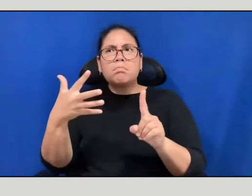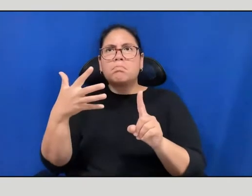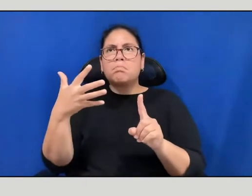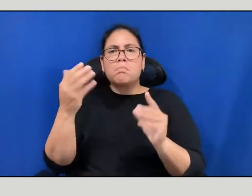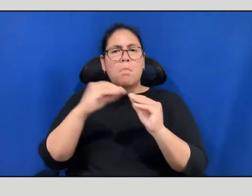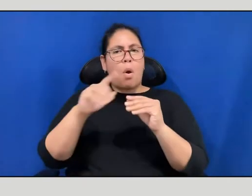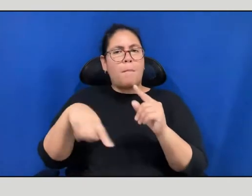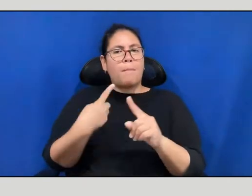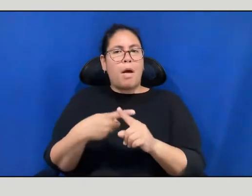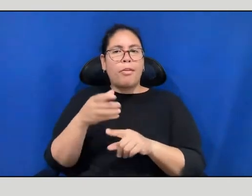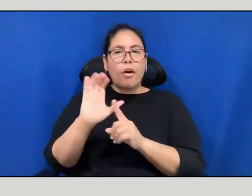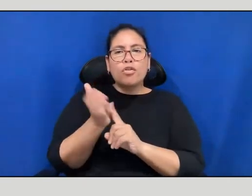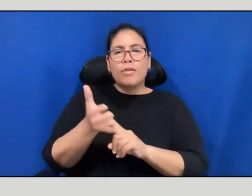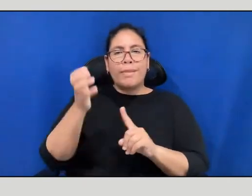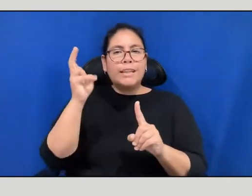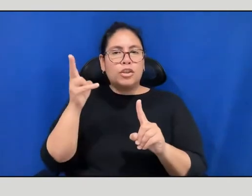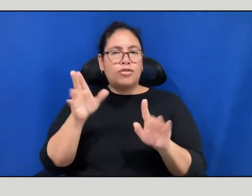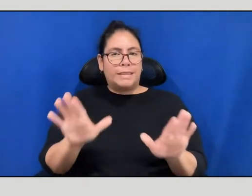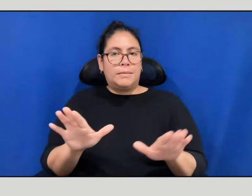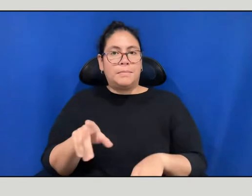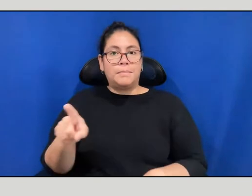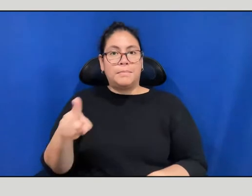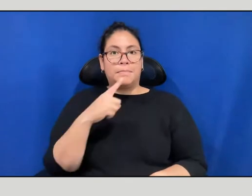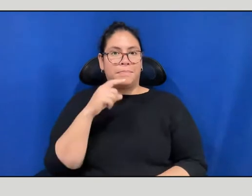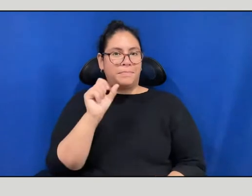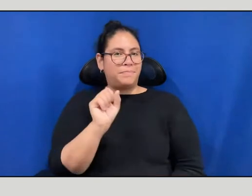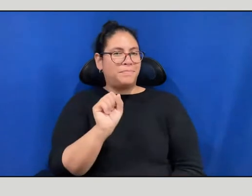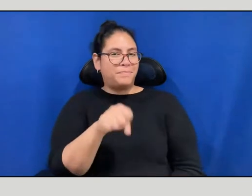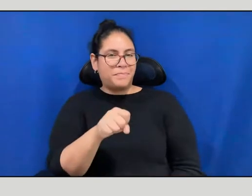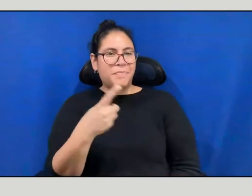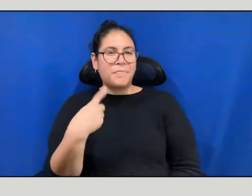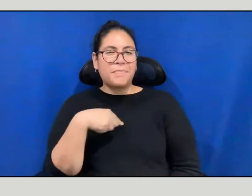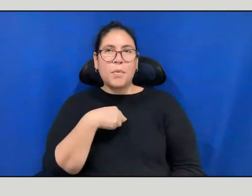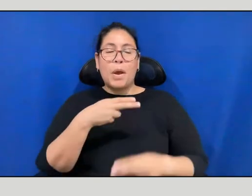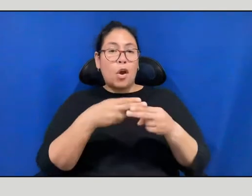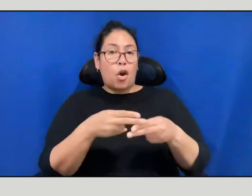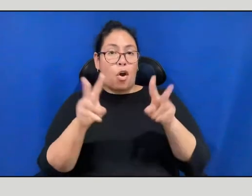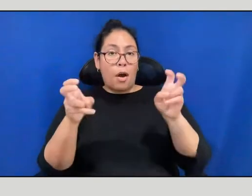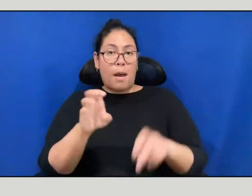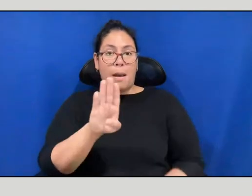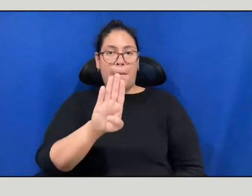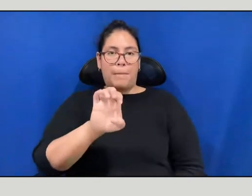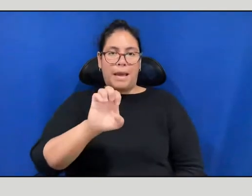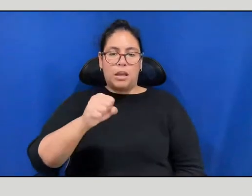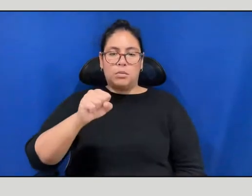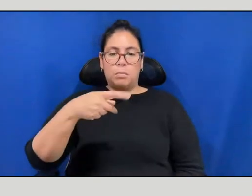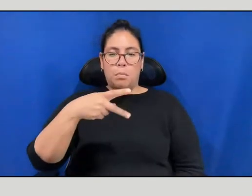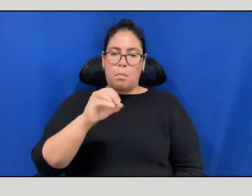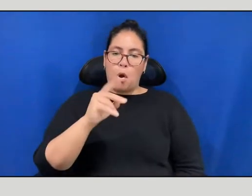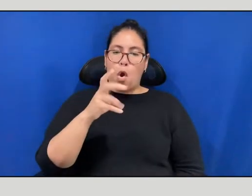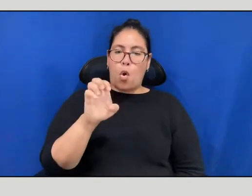Yeah, we call them bespoke translations. They're not exact, so we do change anecdotes.